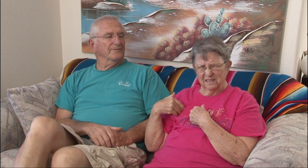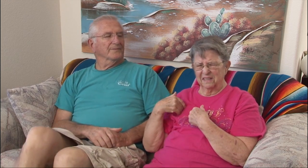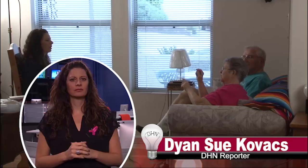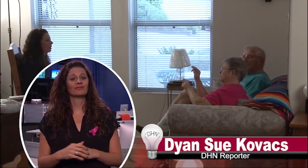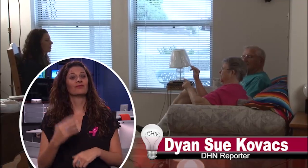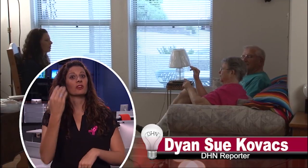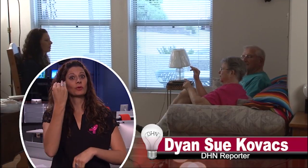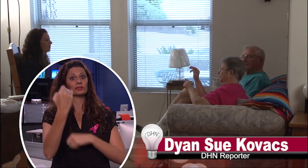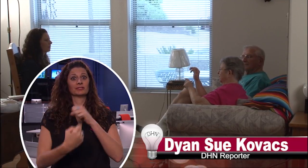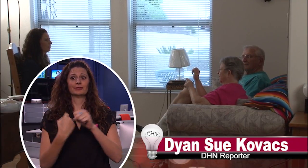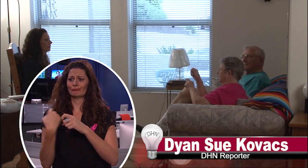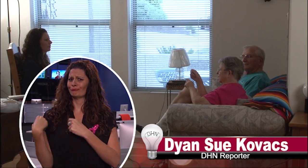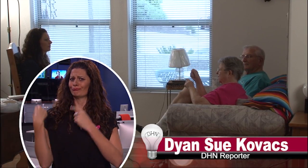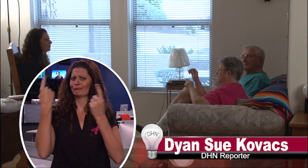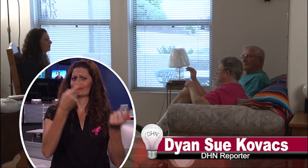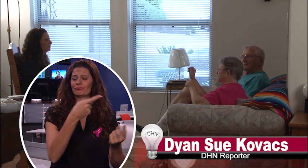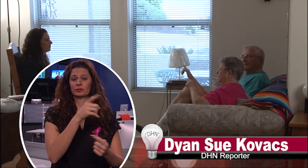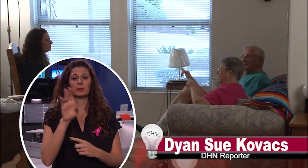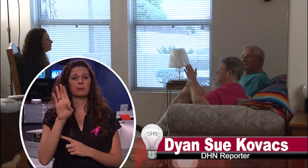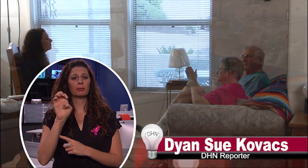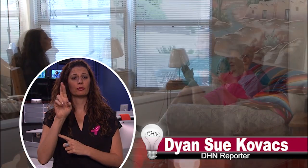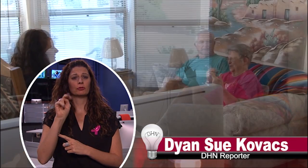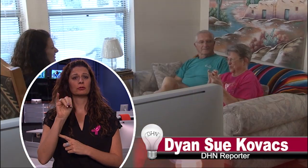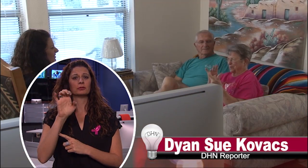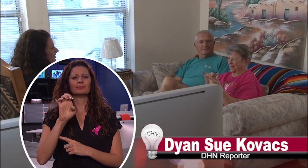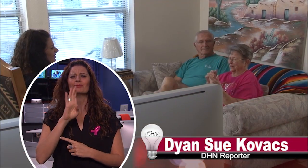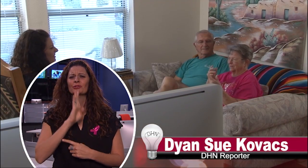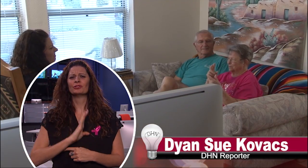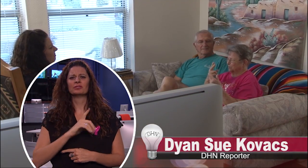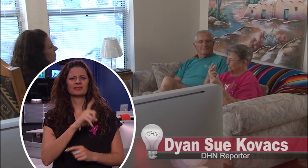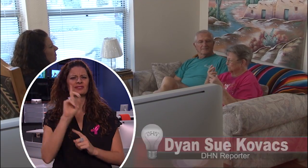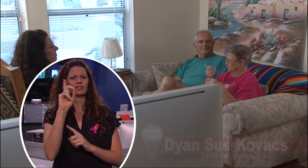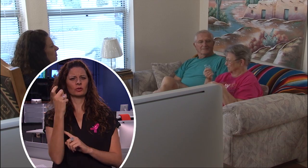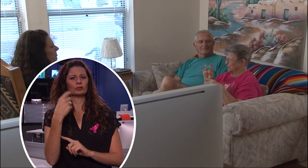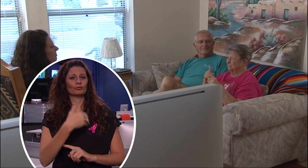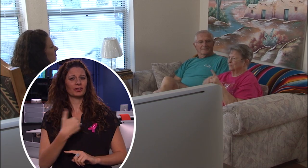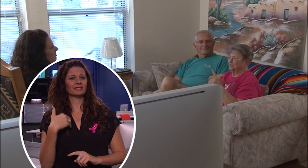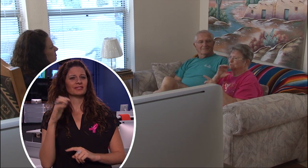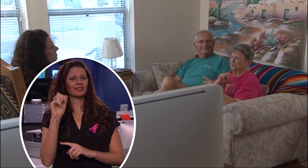It’s been over 14 years since Bernice Singleton was diagnosed with breast cancer.